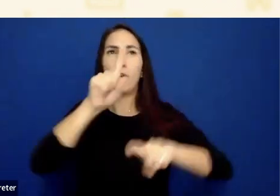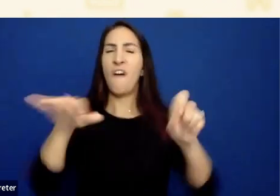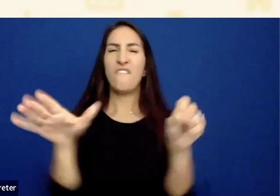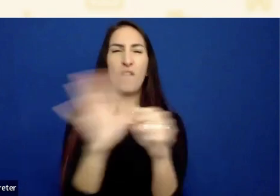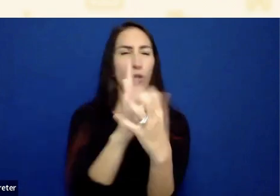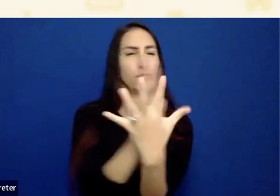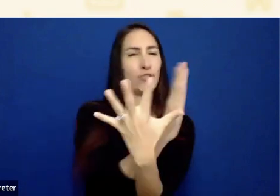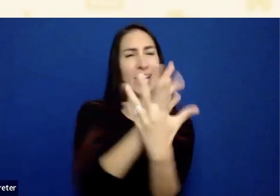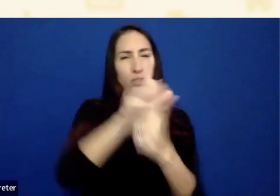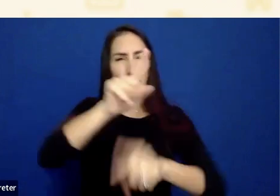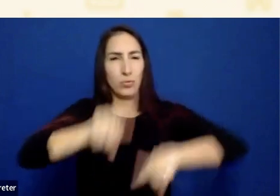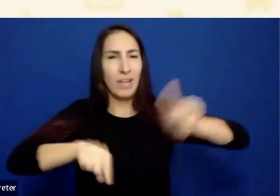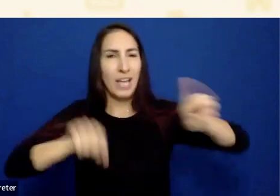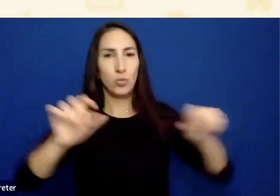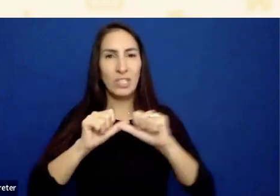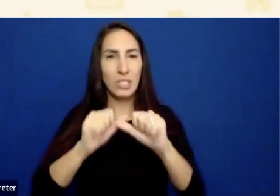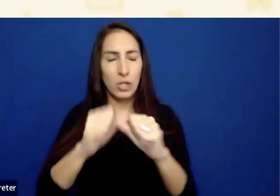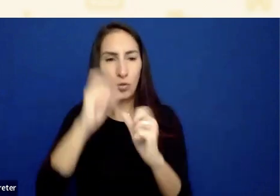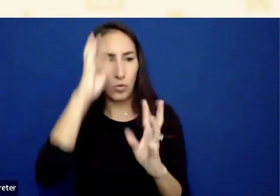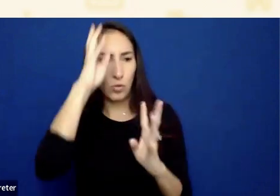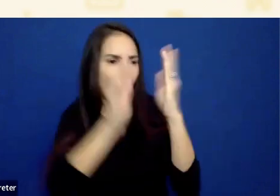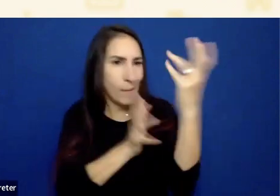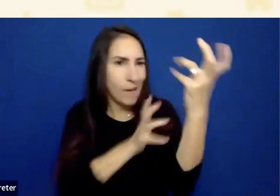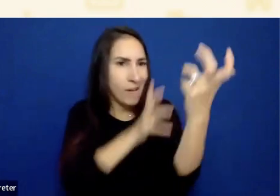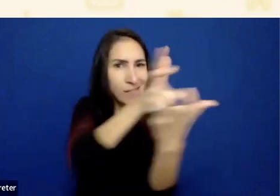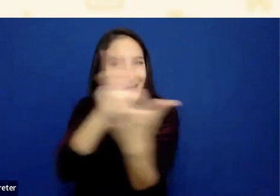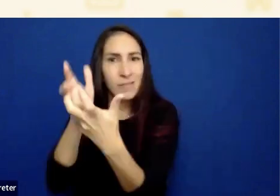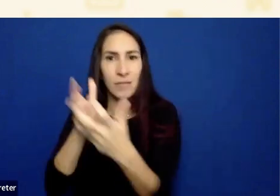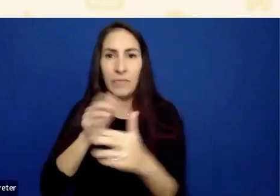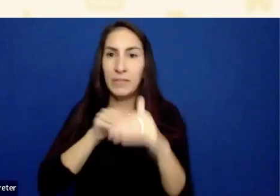Now, to get to your other question, you did give me access